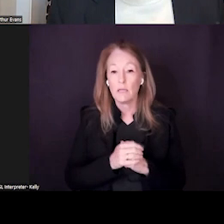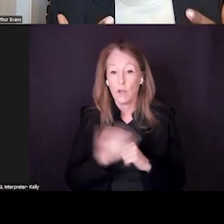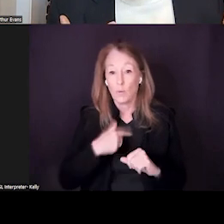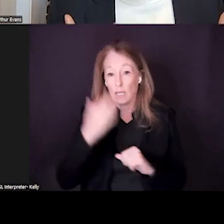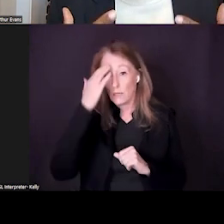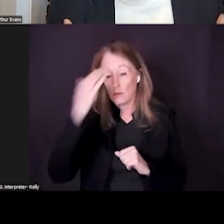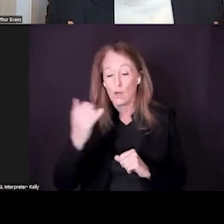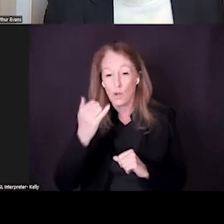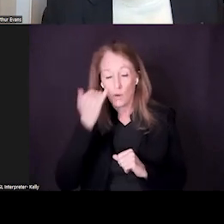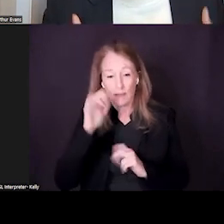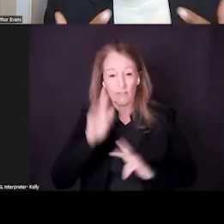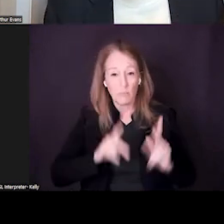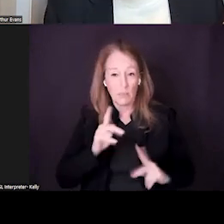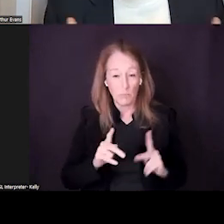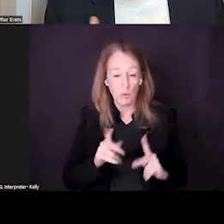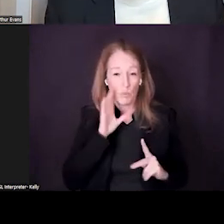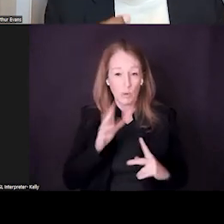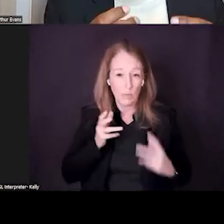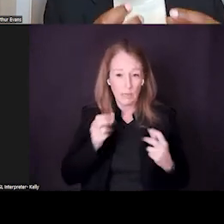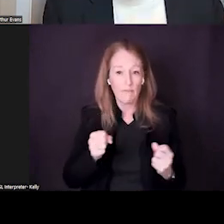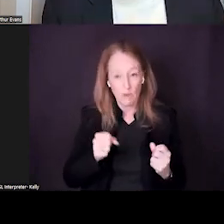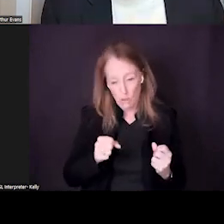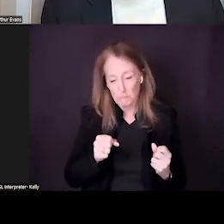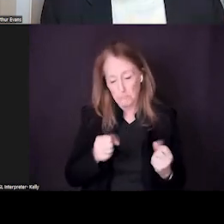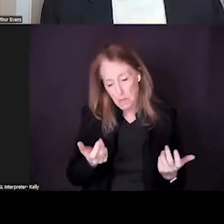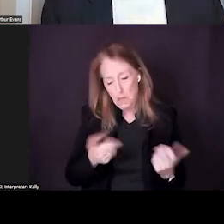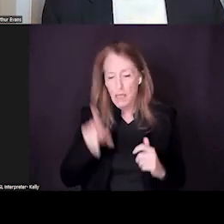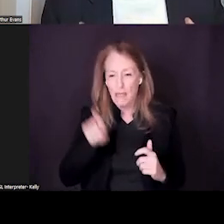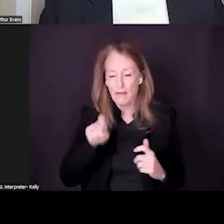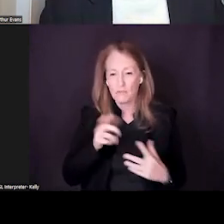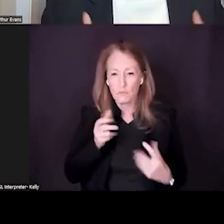THEY HAVE TO RECOVER WITHIN THE CONTEXT AND THAT MATTERS WITH HOW